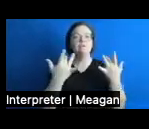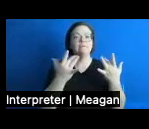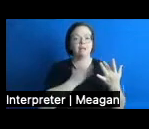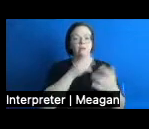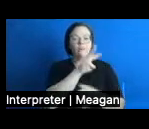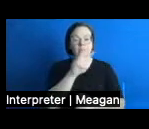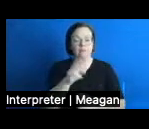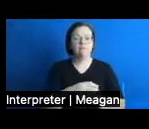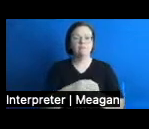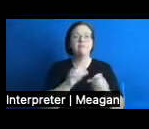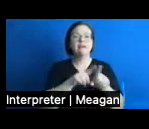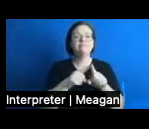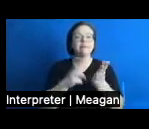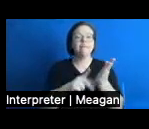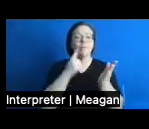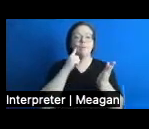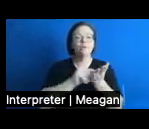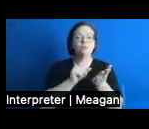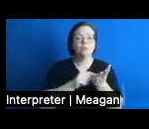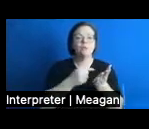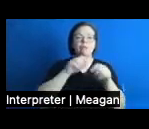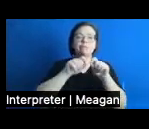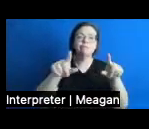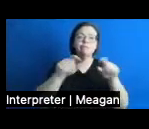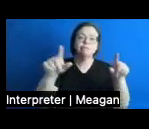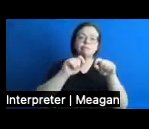also sign up for our newsletter that we send out periodically just for updates on what we're doing.